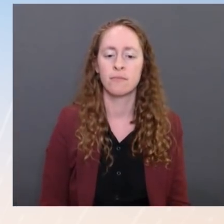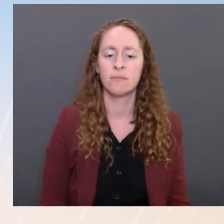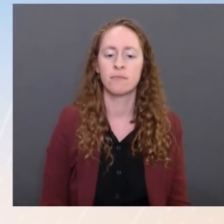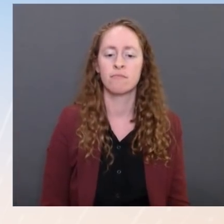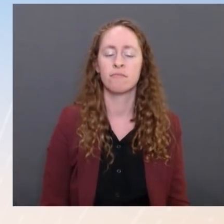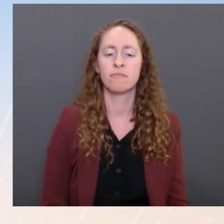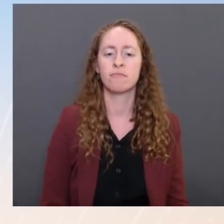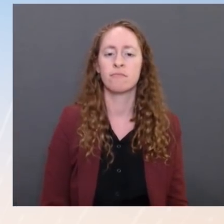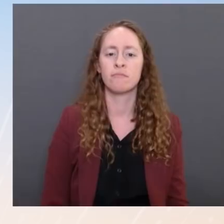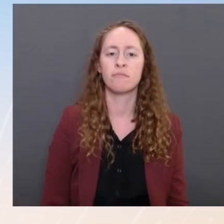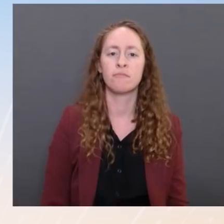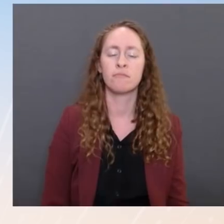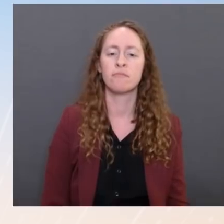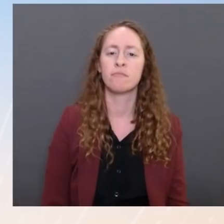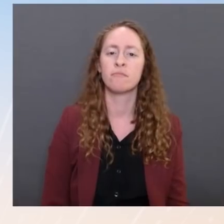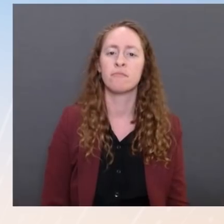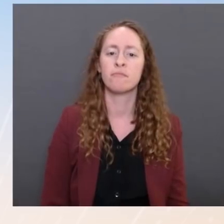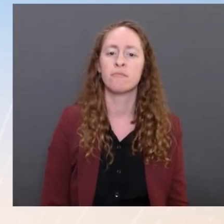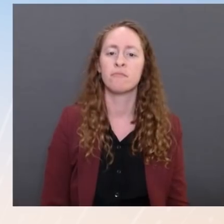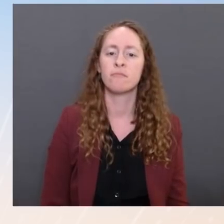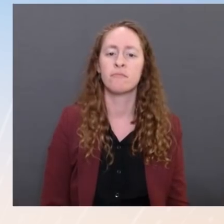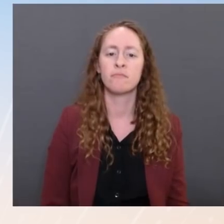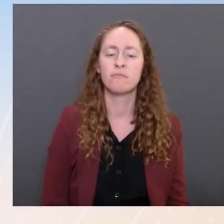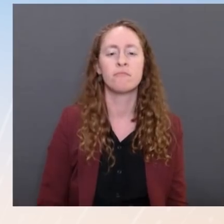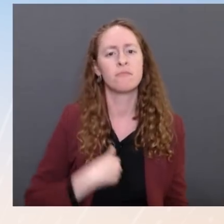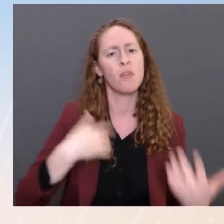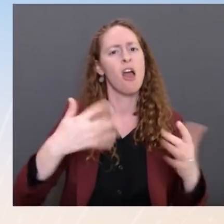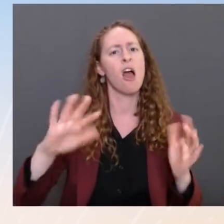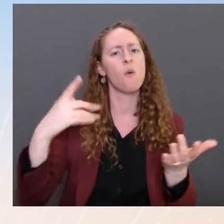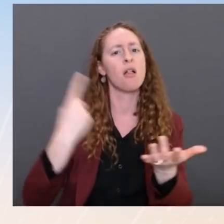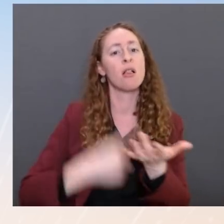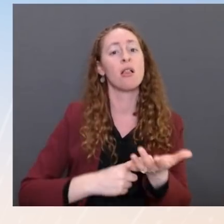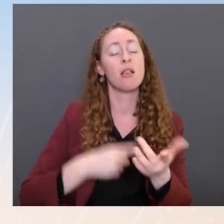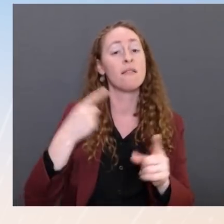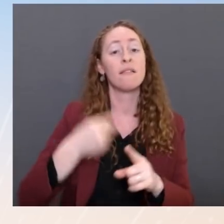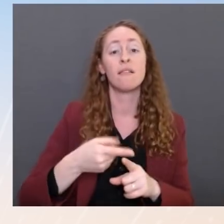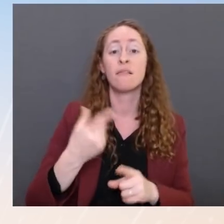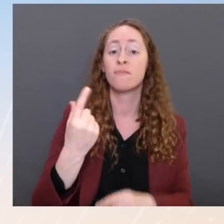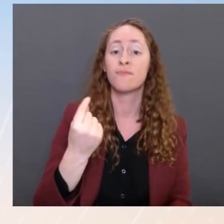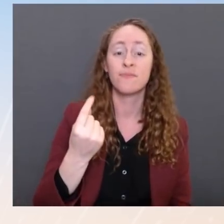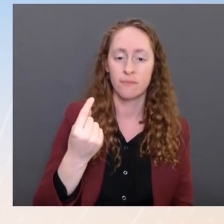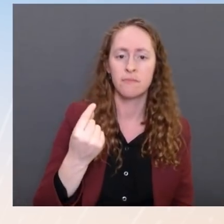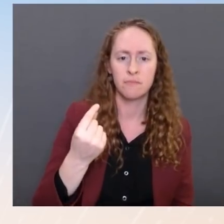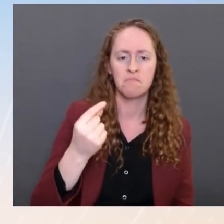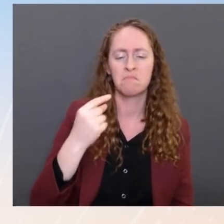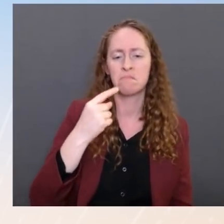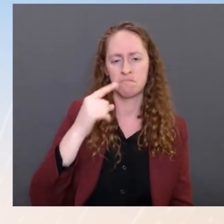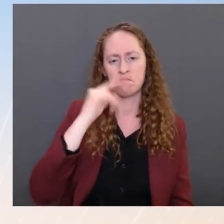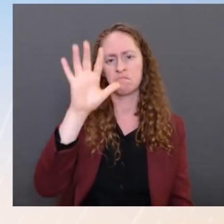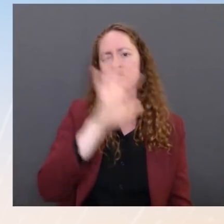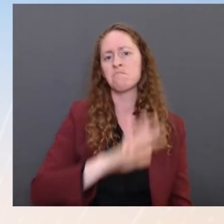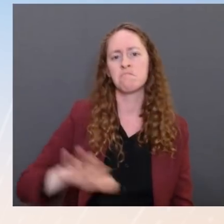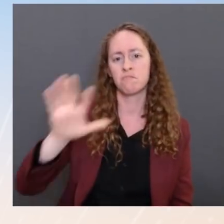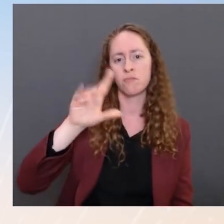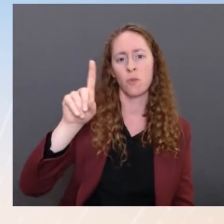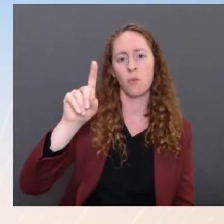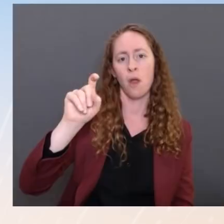he talked about a frame of about $125,000 a year. That is not related to necessarily what this final policy will look like,